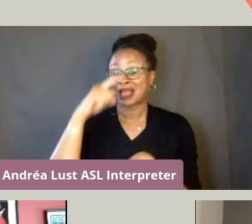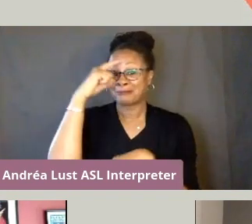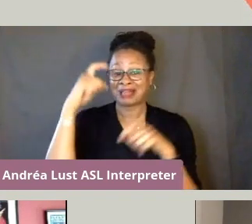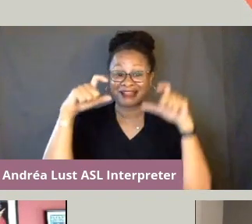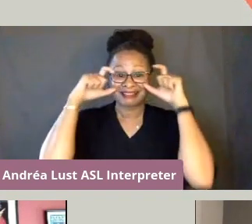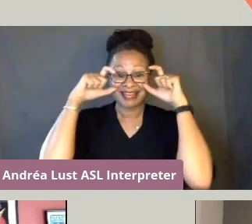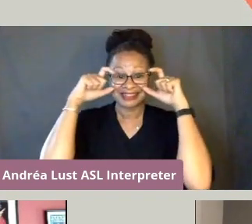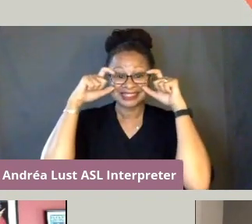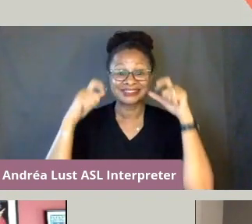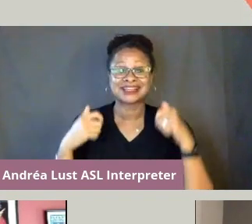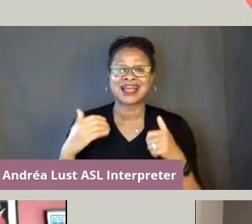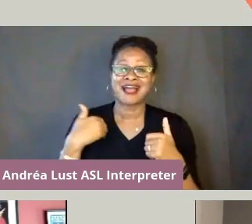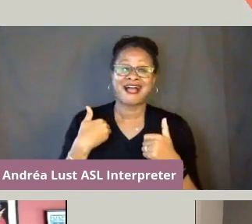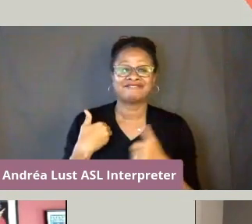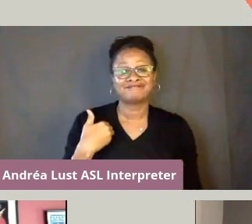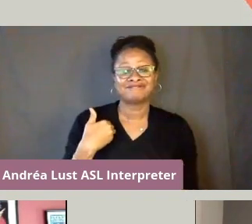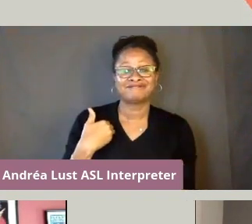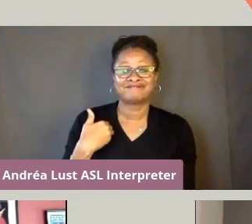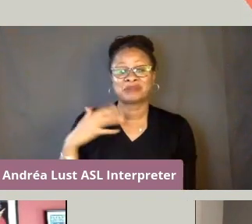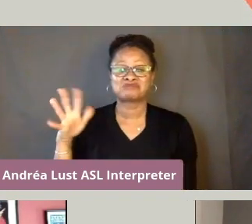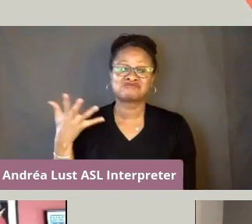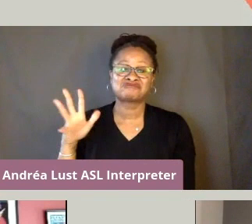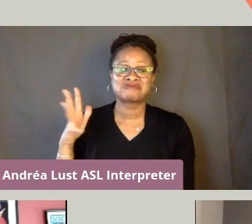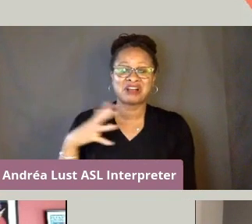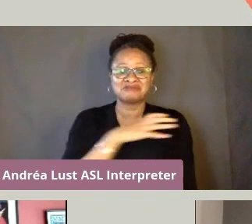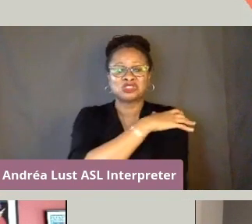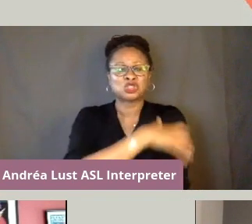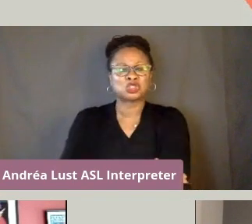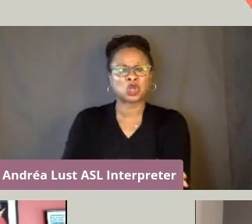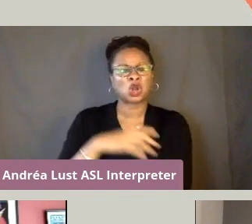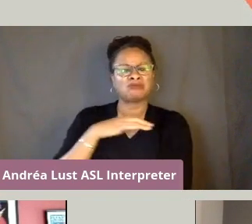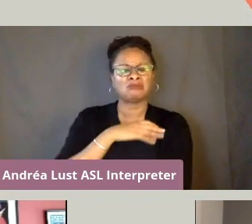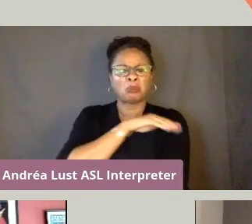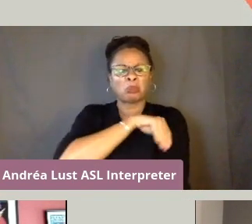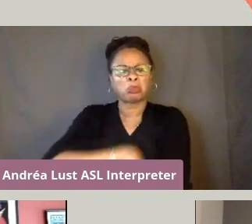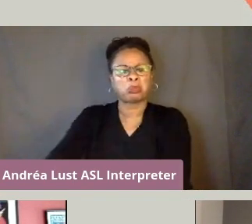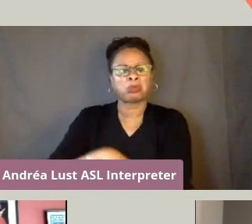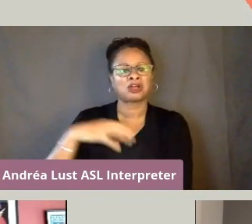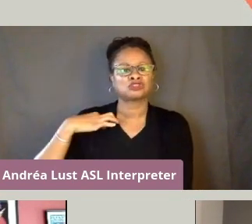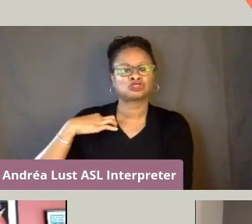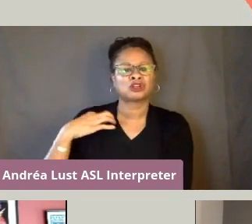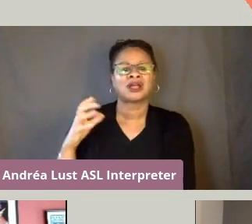I'm wearing a long-sleeved shirt that is orange-ish.